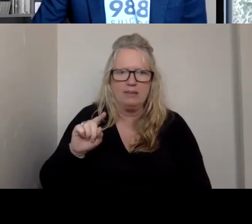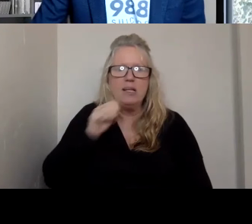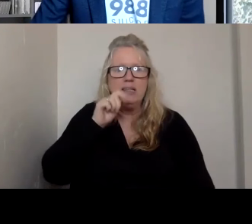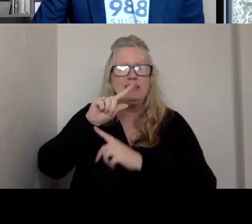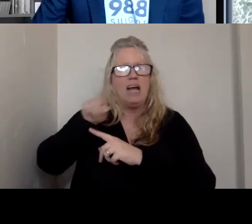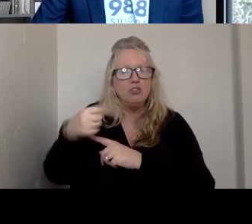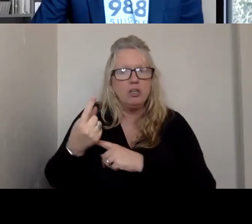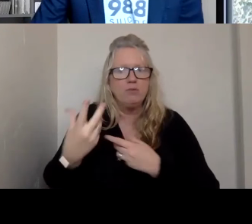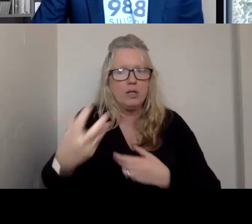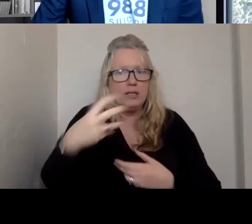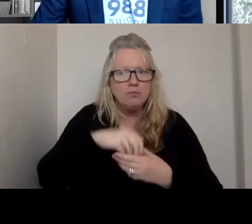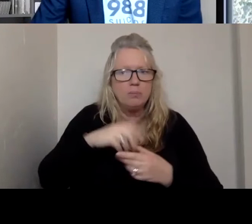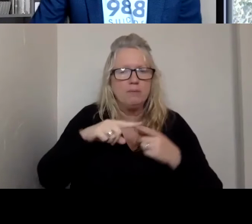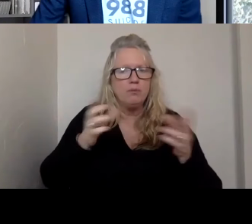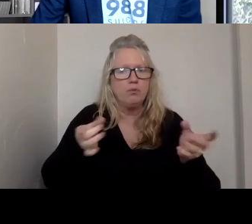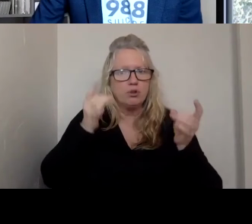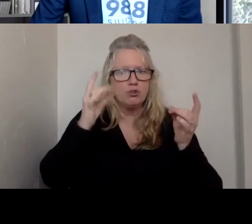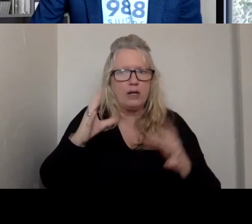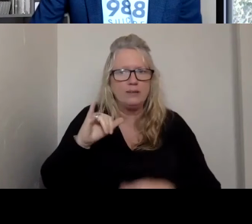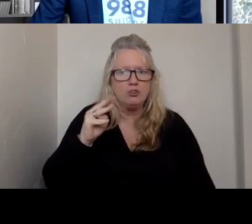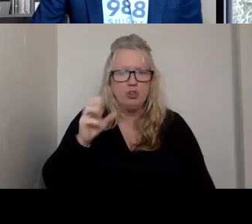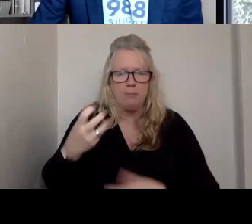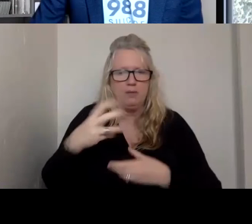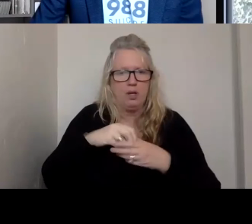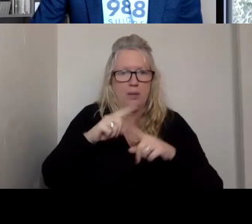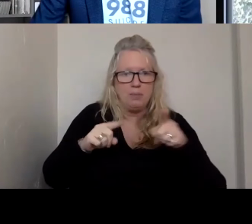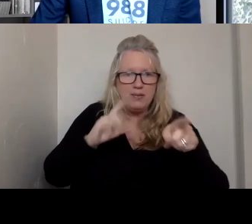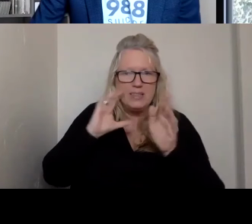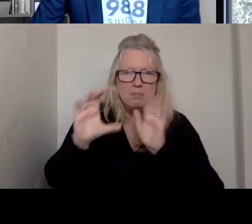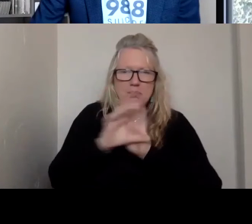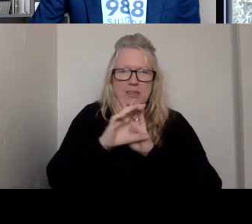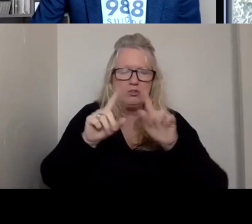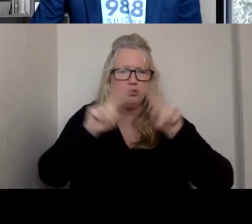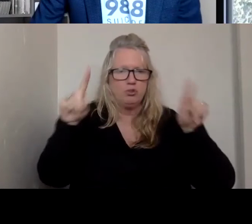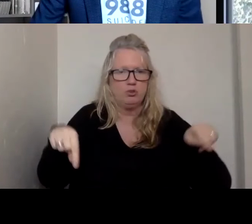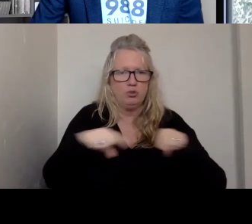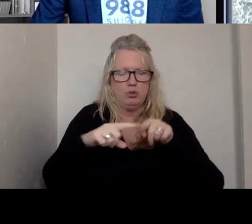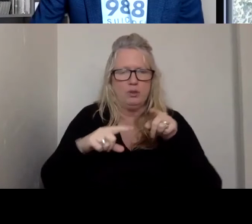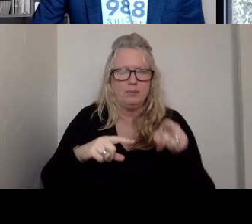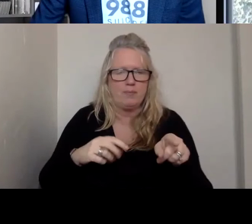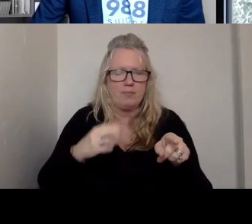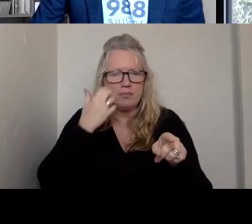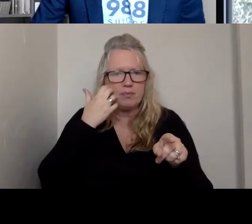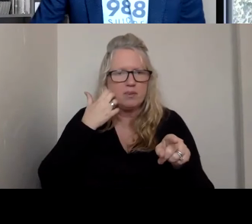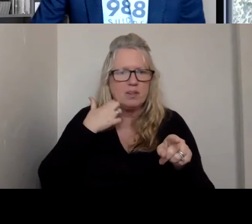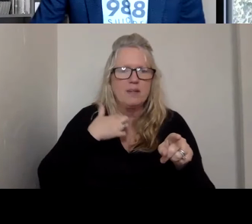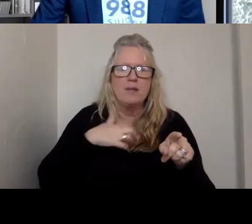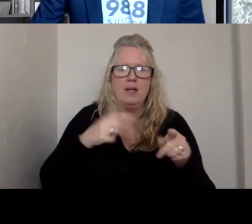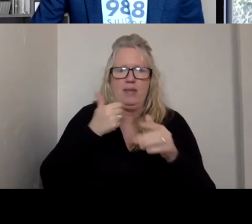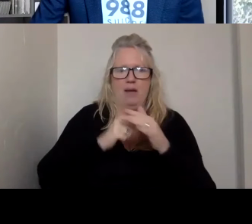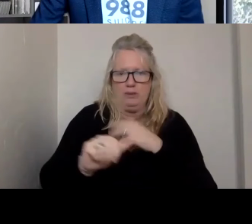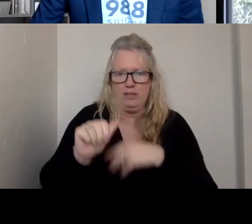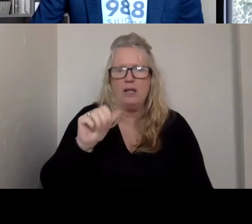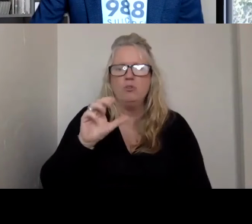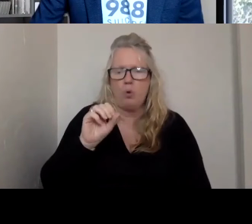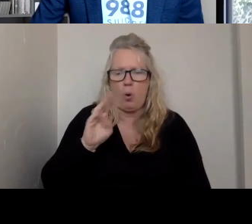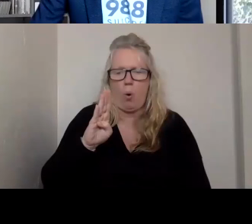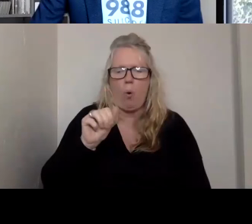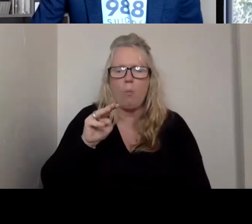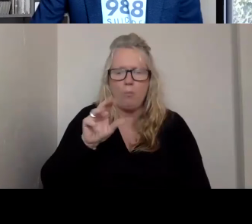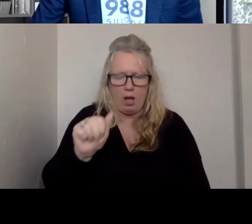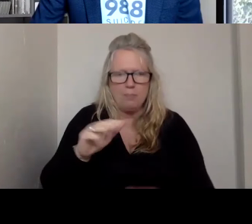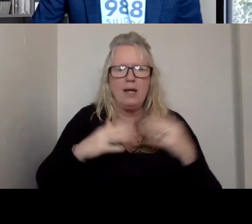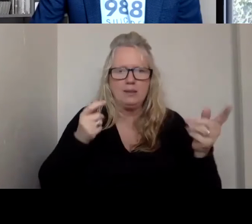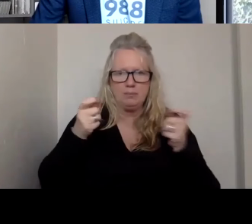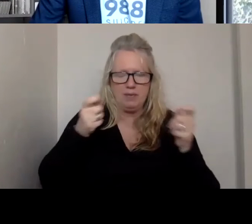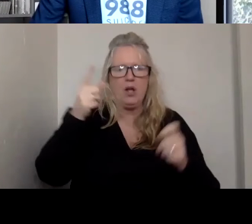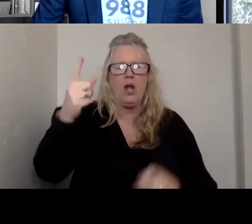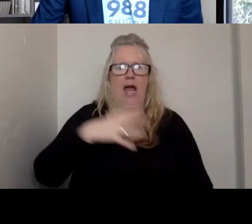INVOLVEMENT IN THE JAM. THIS IS FROM THE OBAMA ADMINISTRATION. WE